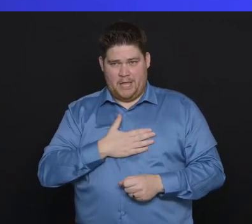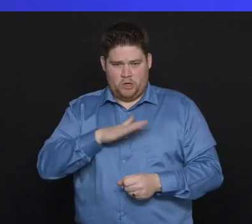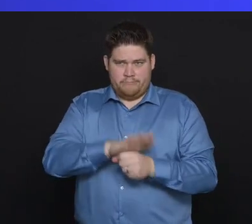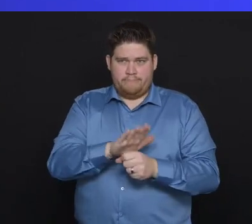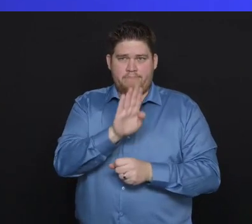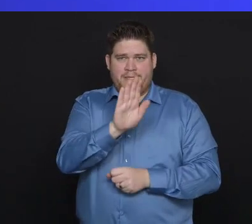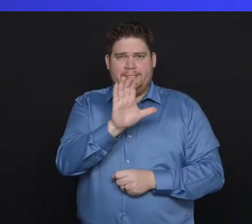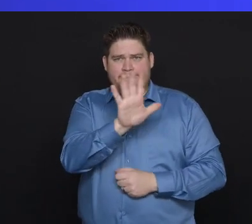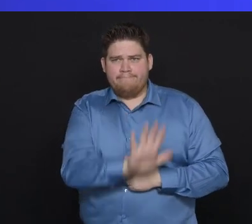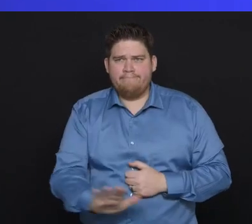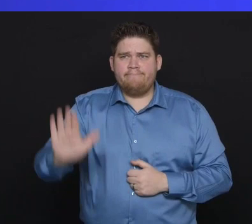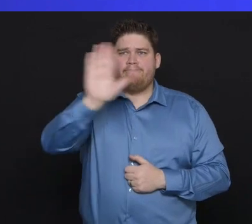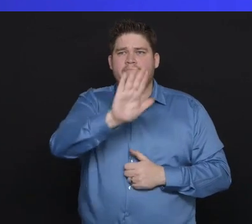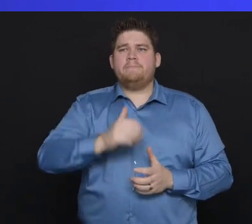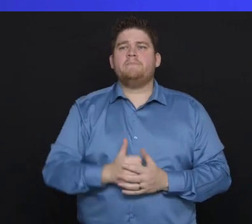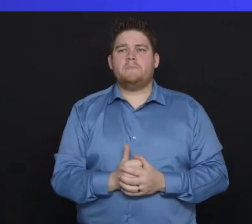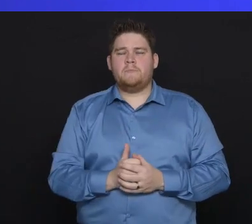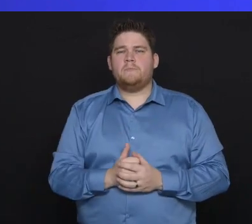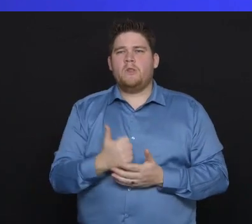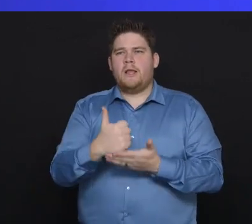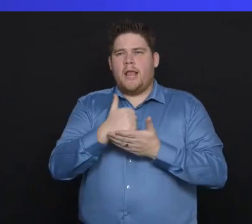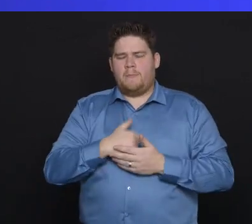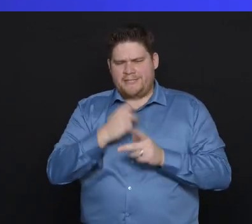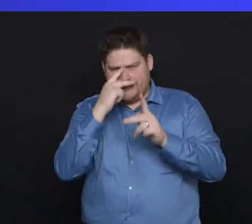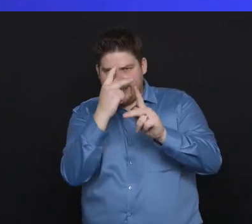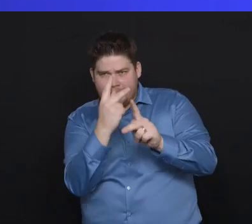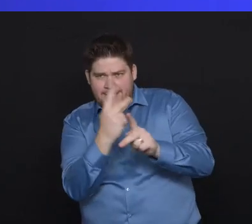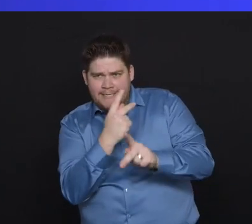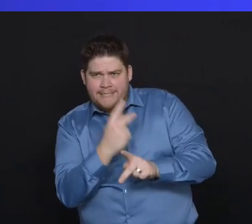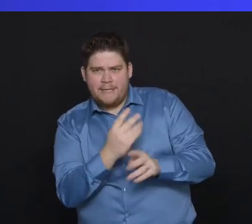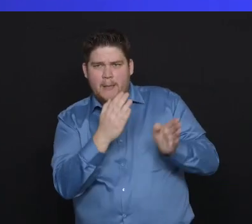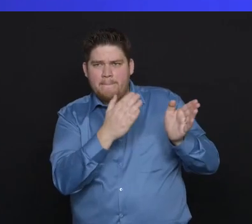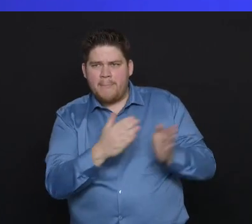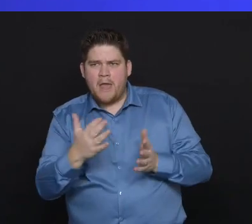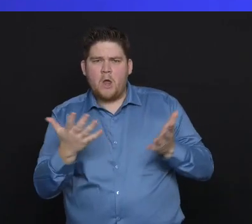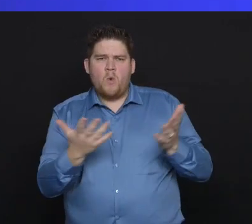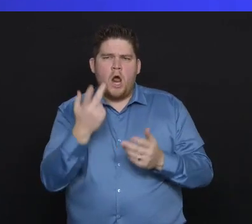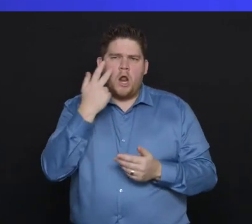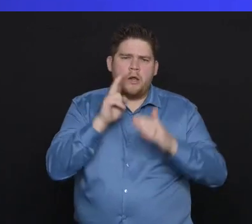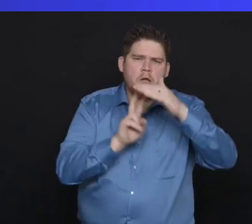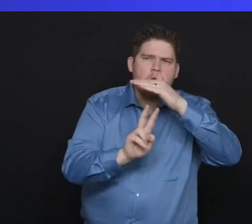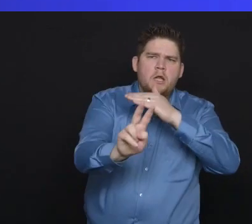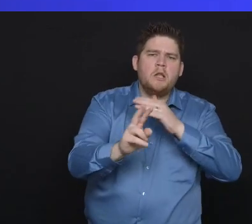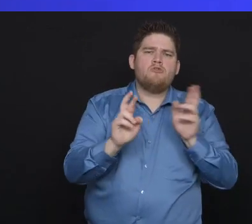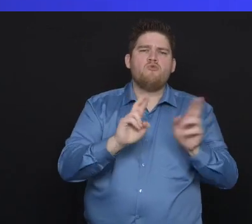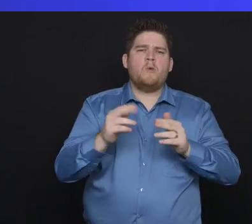We are going to have our own epidemic. This is just a basis for change. These are things that